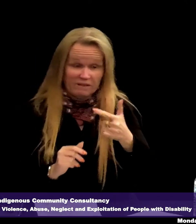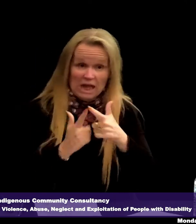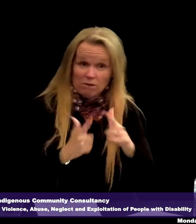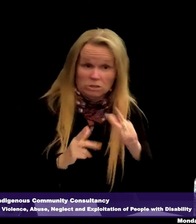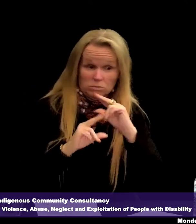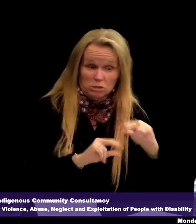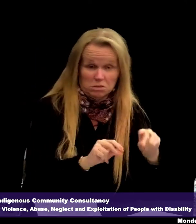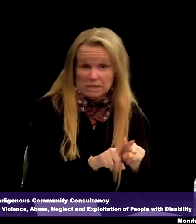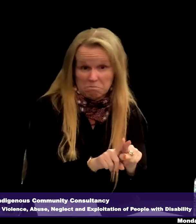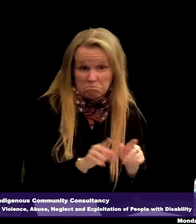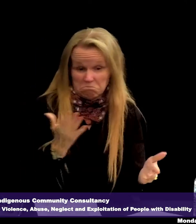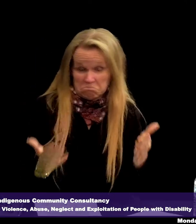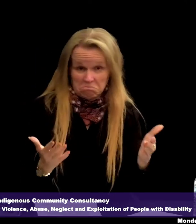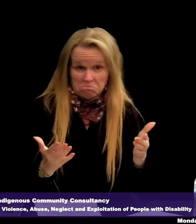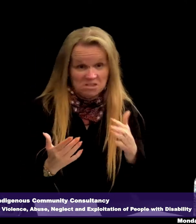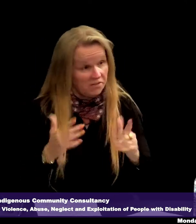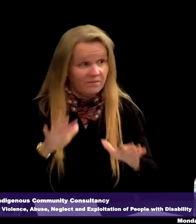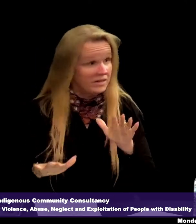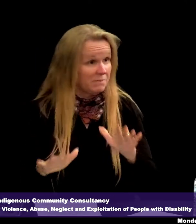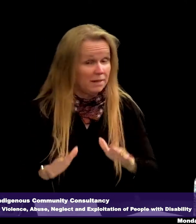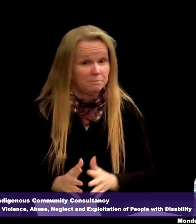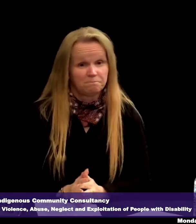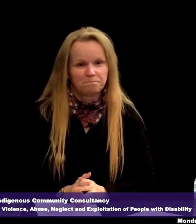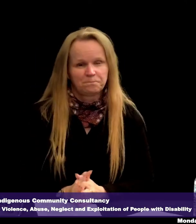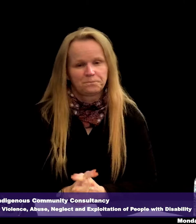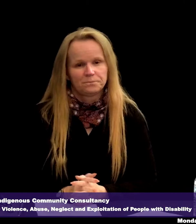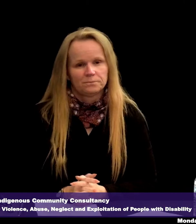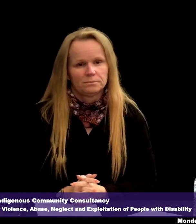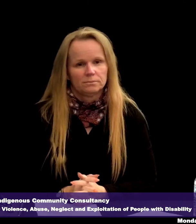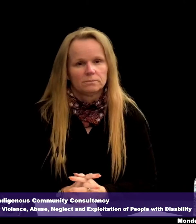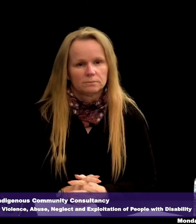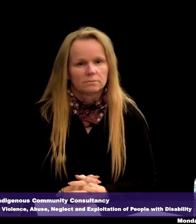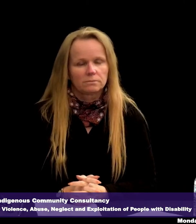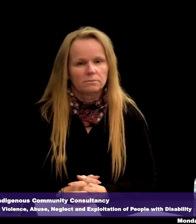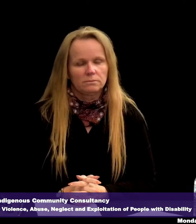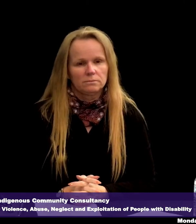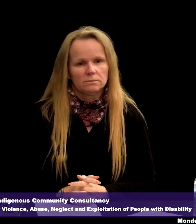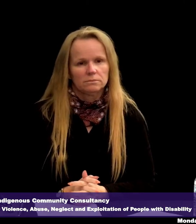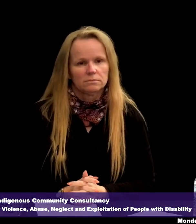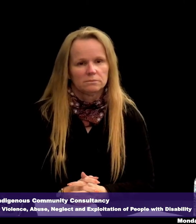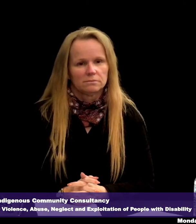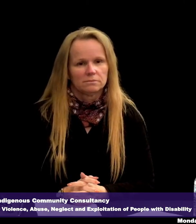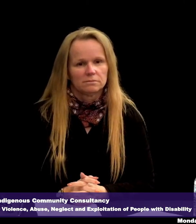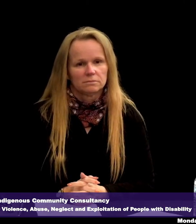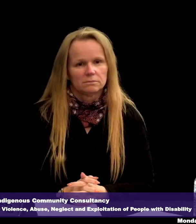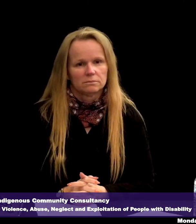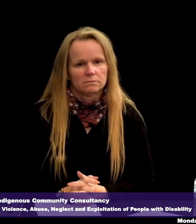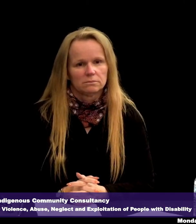could use five or six or seven different spoken languages. So it's quite similar between people who can hear and people who are Deaf in being able to